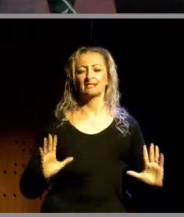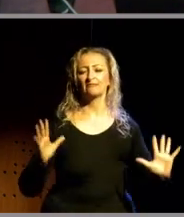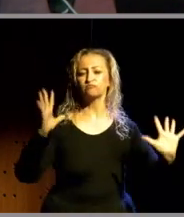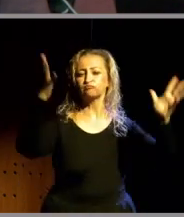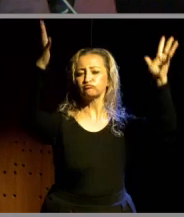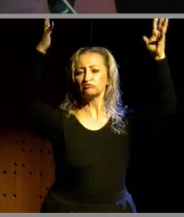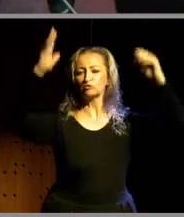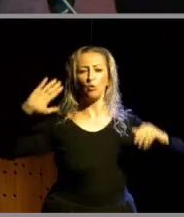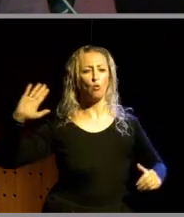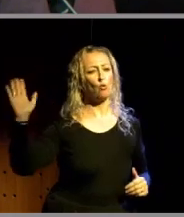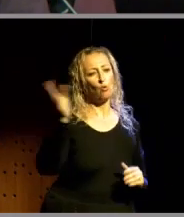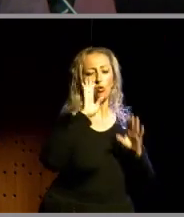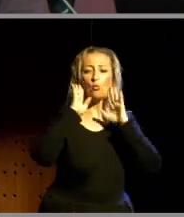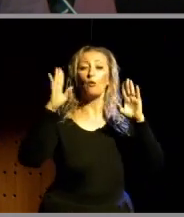to all our wonderful winners tonight.